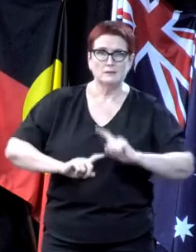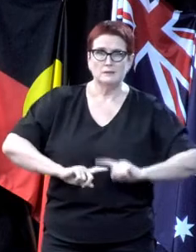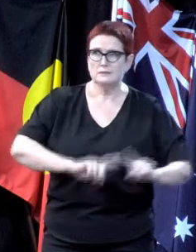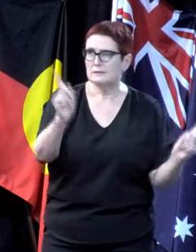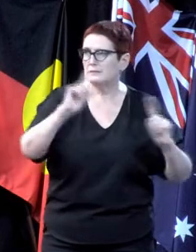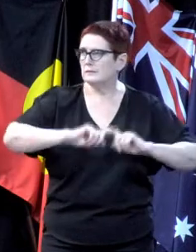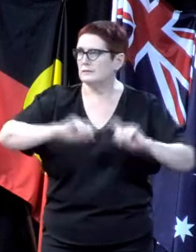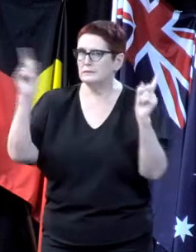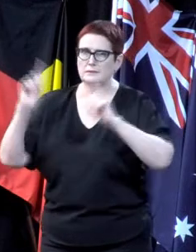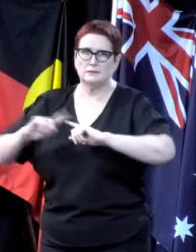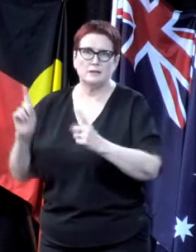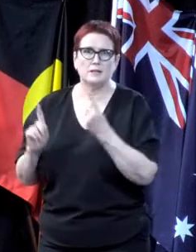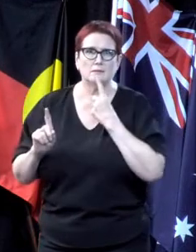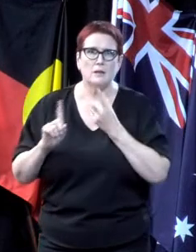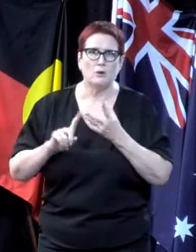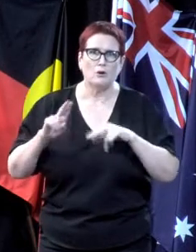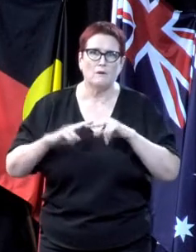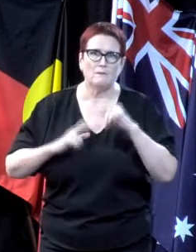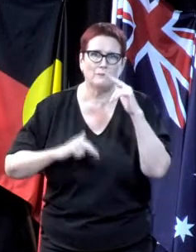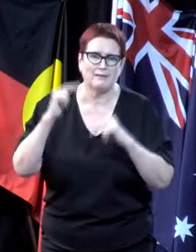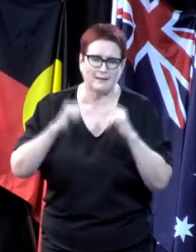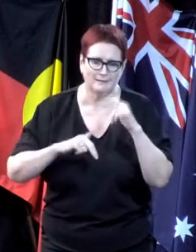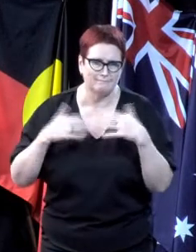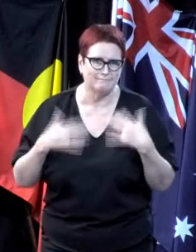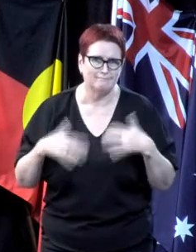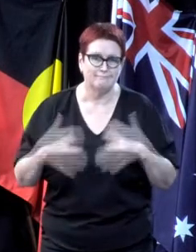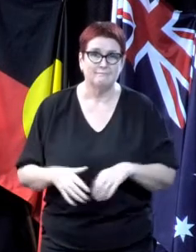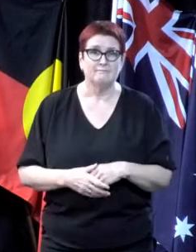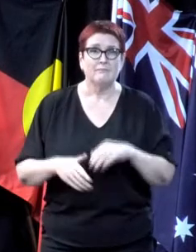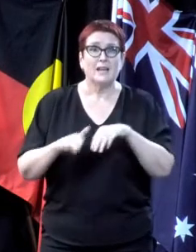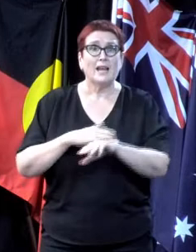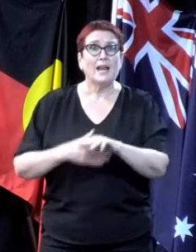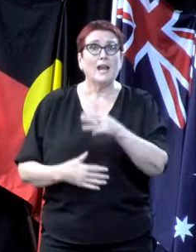The – the standard building in the ’60s was the two storey with the winding